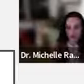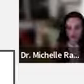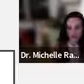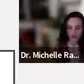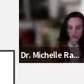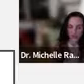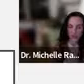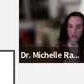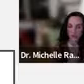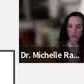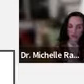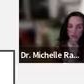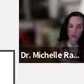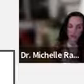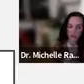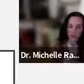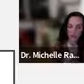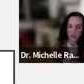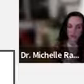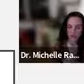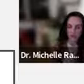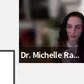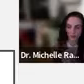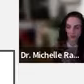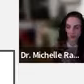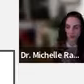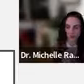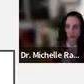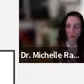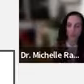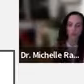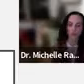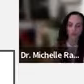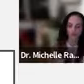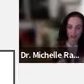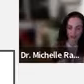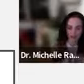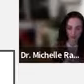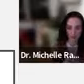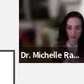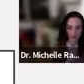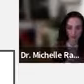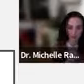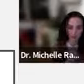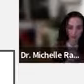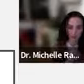The vaccine will not affect for vaccine will not affect fertility, how. wever, colby 19 wever, colby 19 infection has been wever, colby 19 infection has been shown to decrease sperm